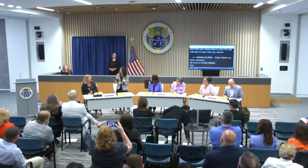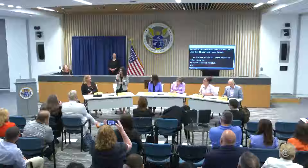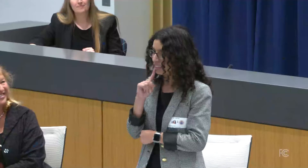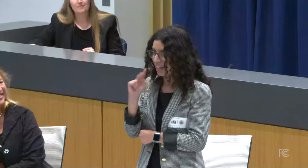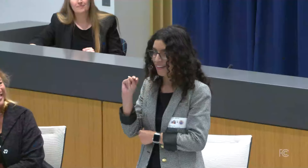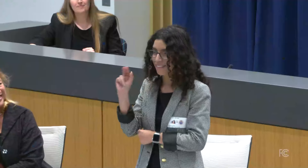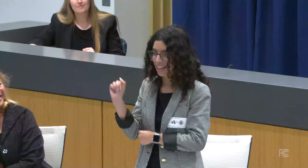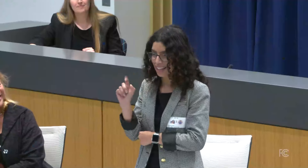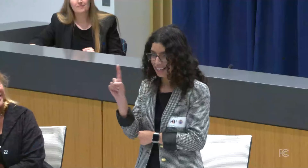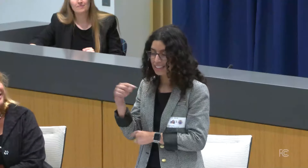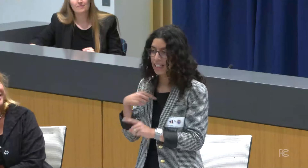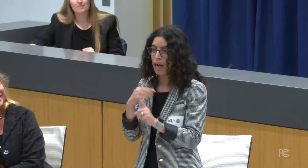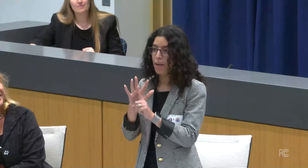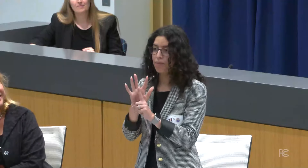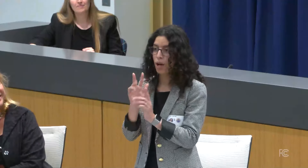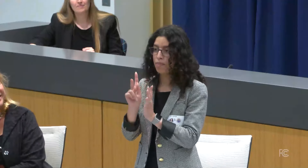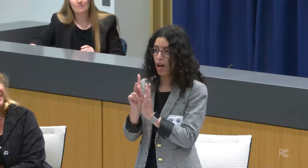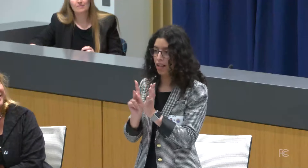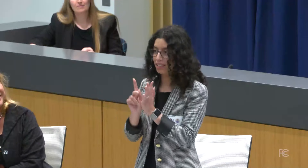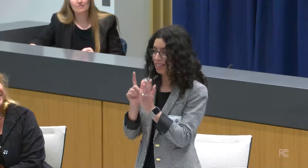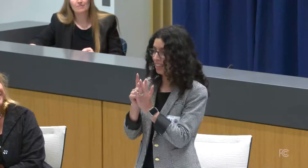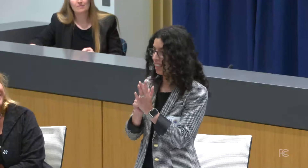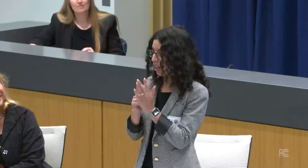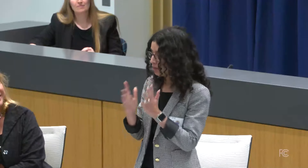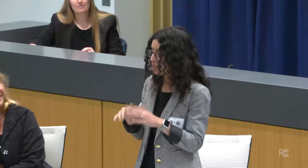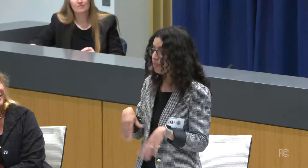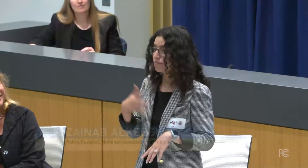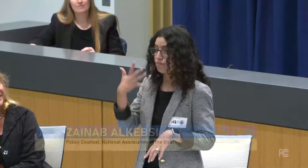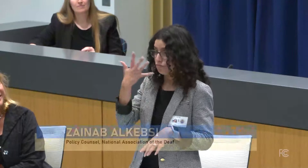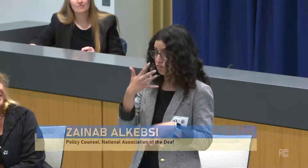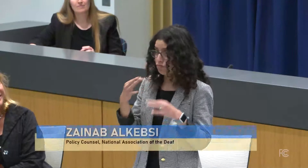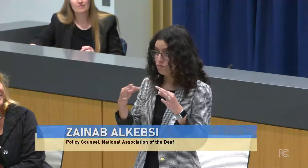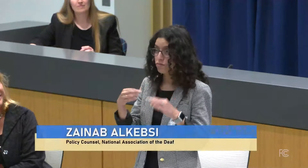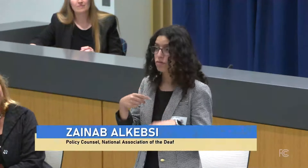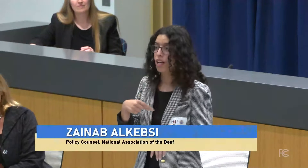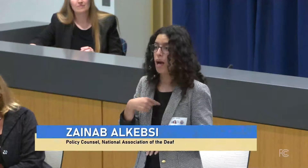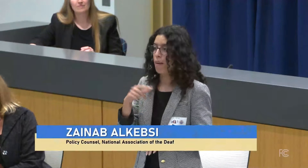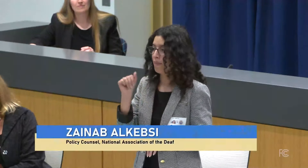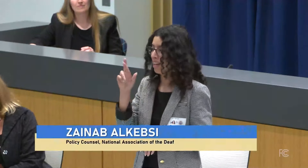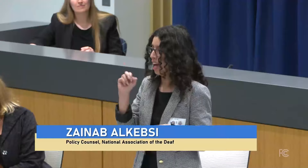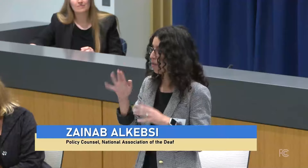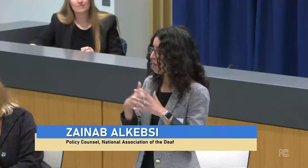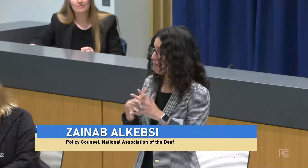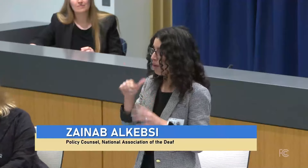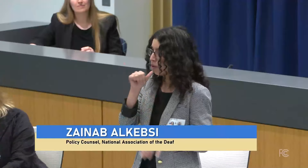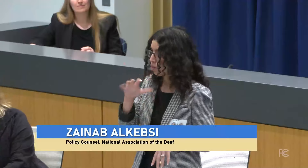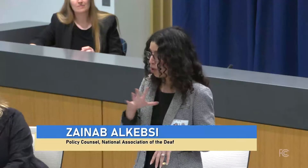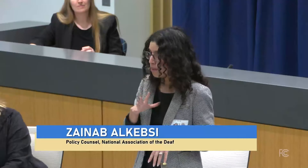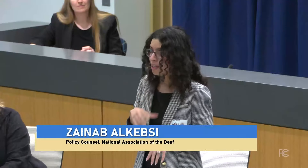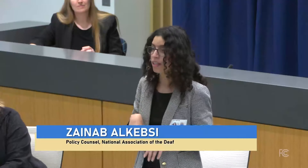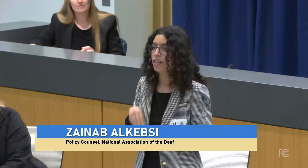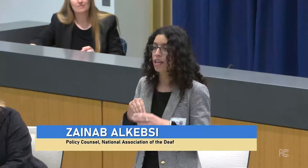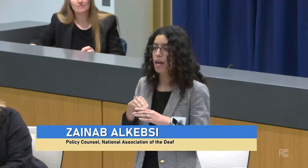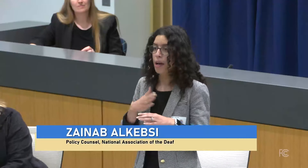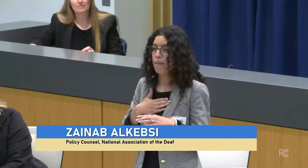GREAT, THANK YOU. HELLO, EVERYONE. MY NAME IS ZAINAB ALKEBSI.